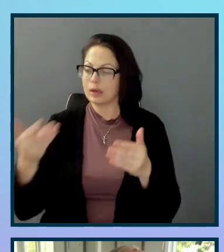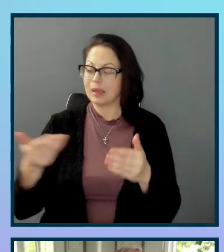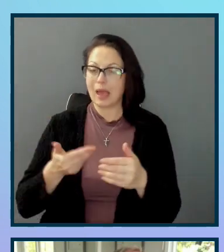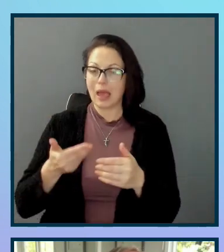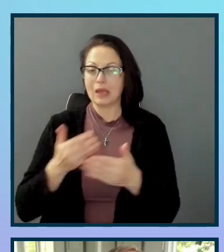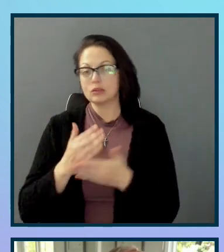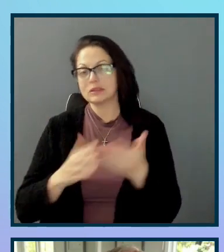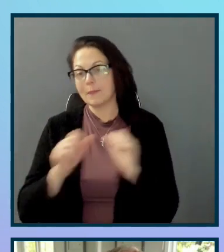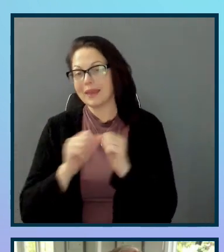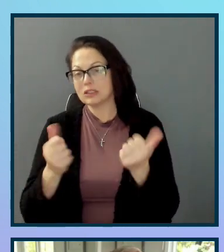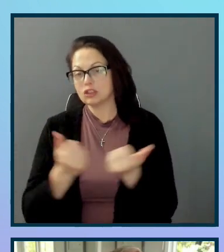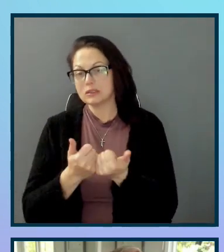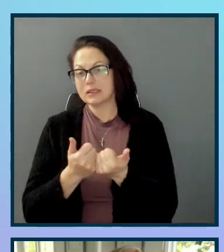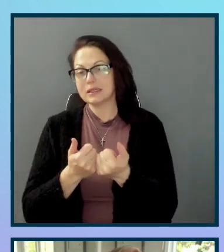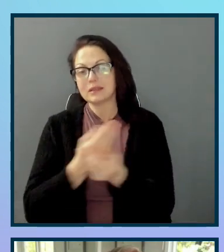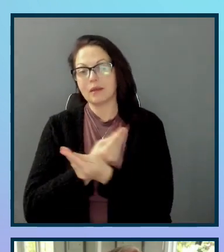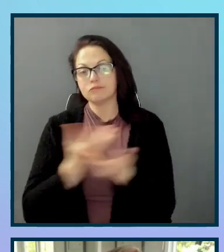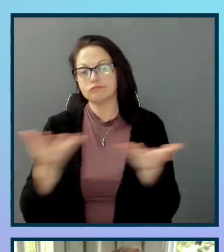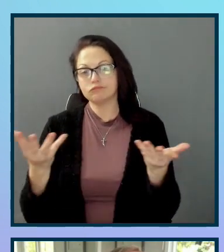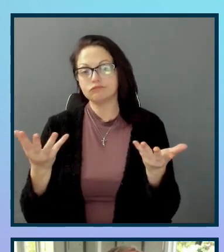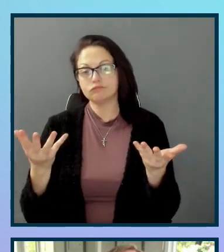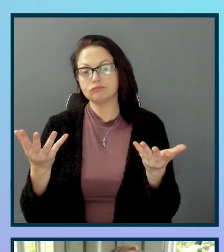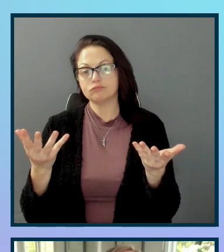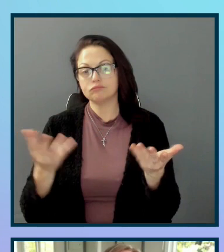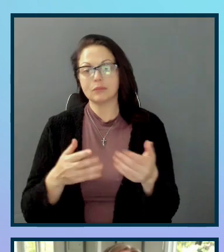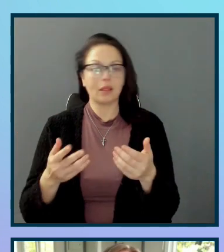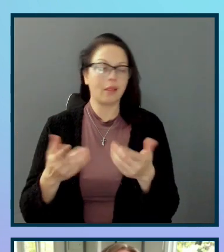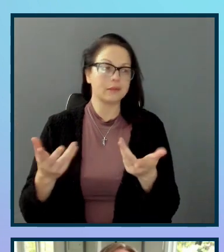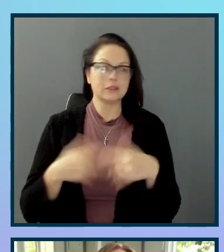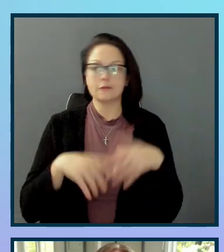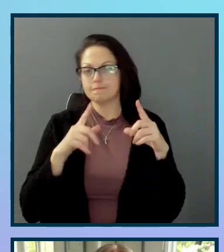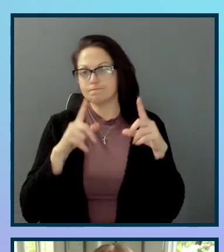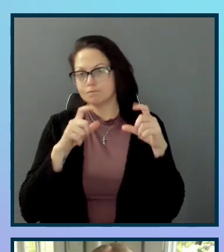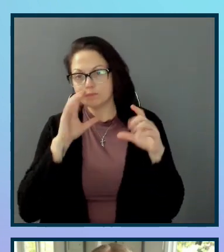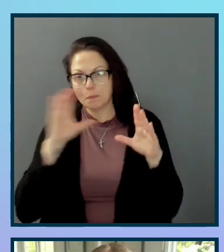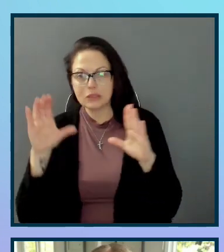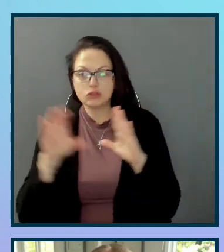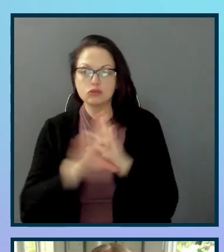and farmed out, you know, lots of shots with marketing materials and models on them,